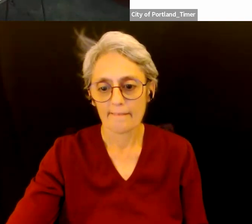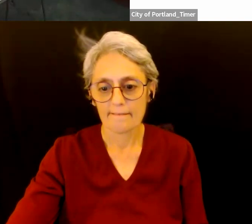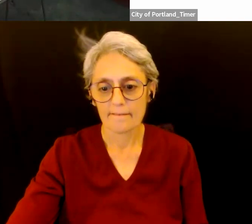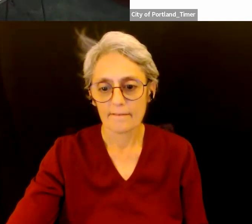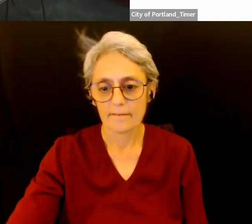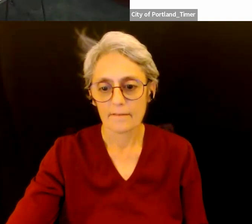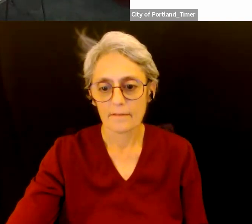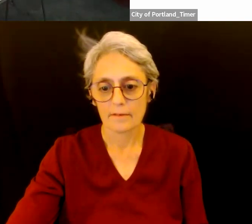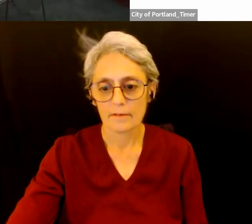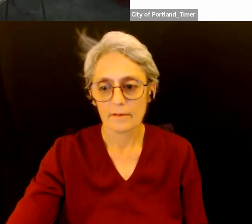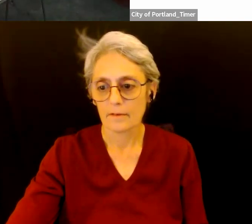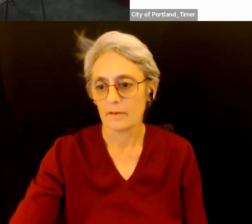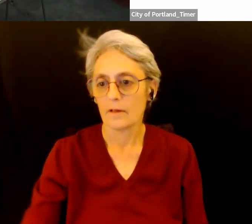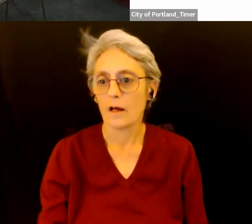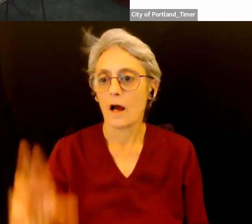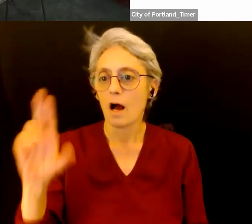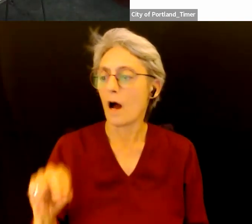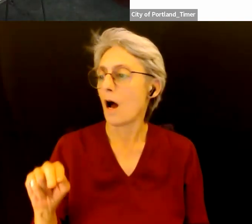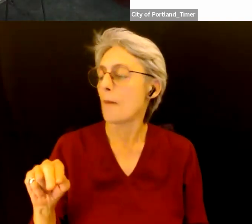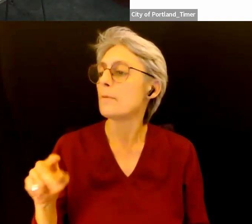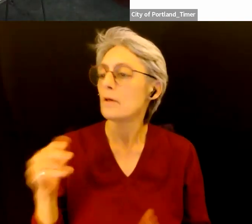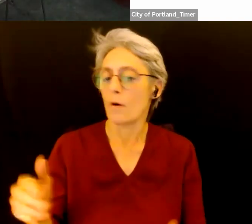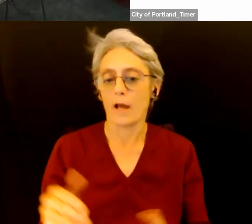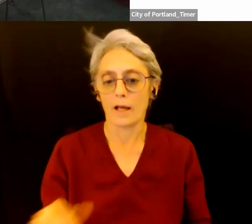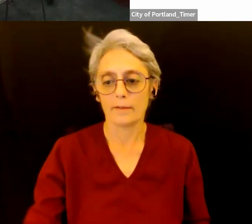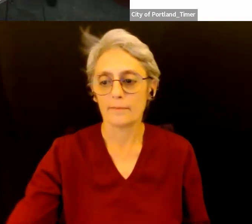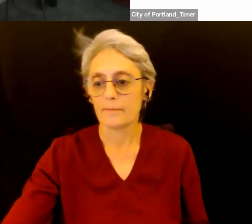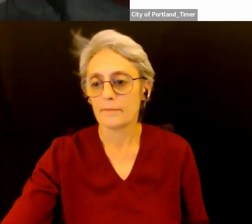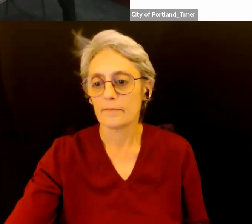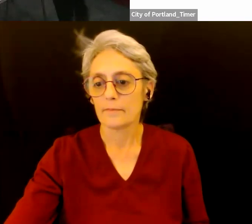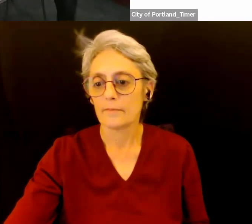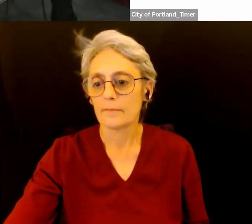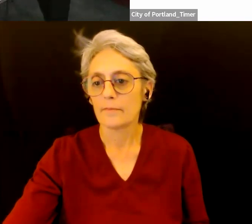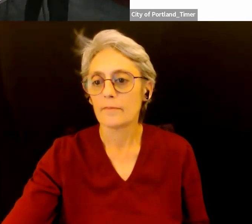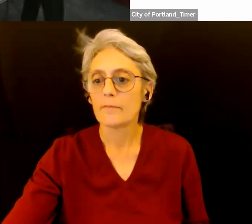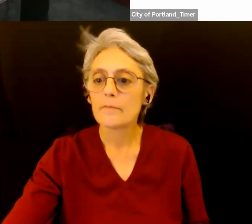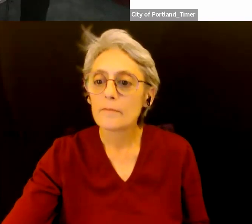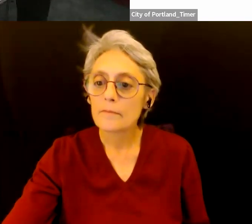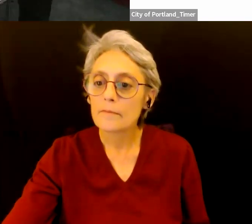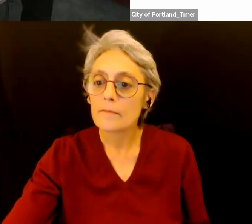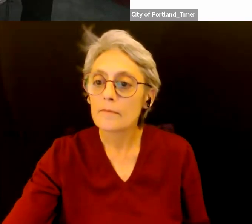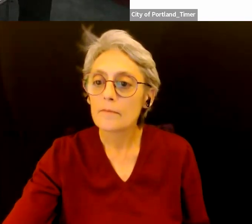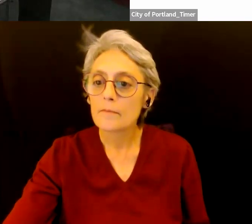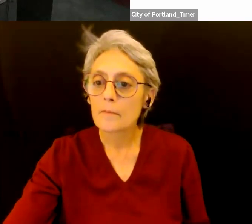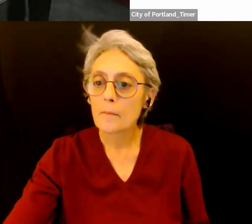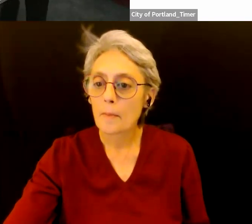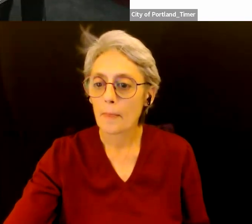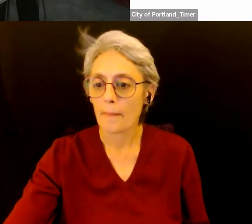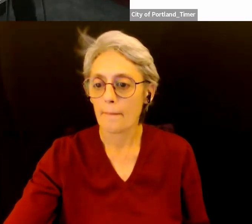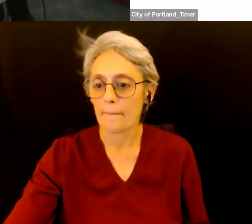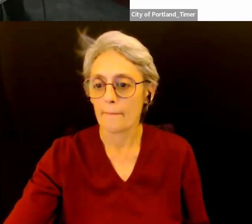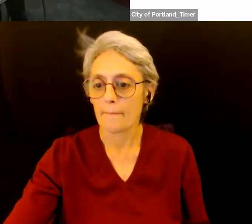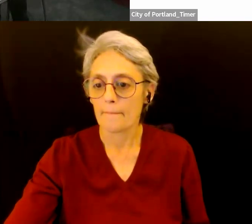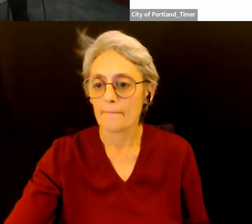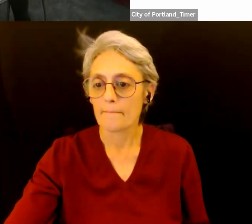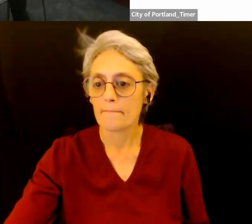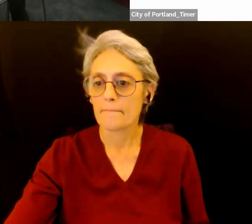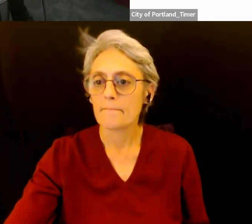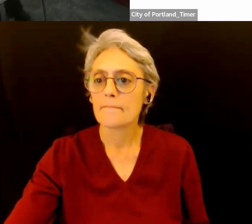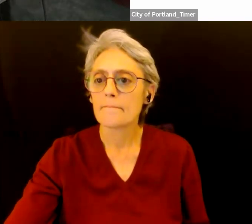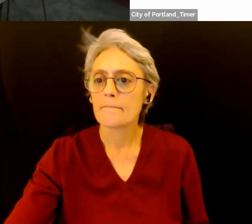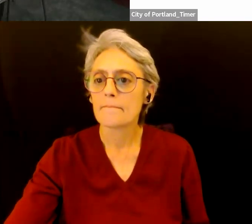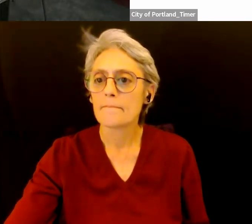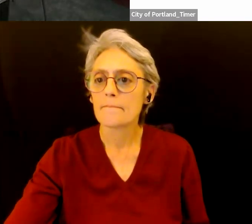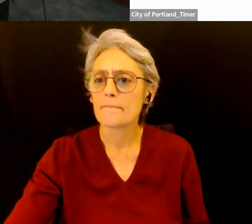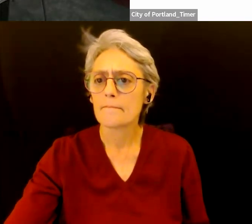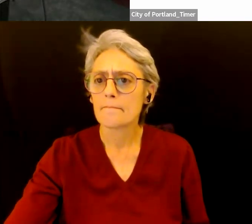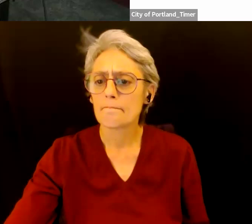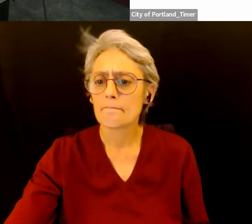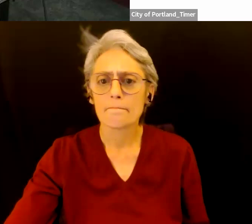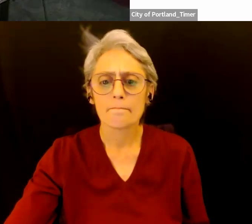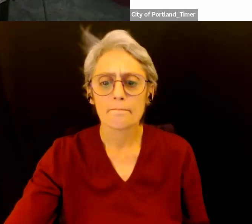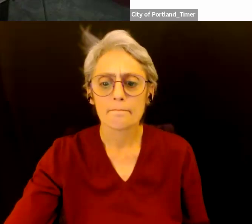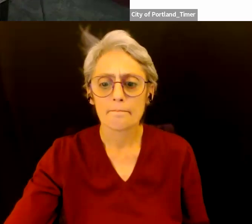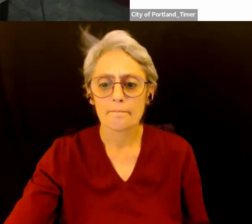Oh, go ahead.